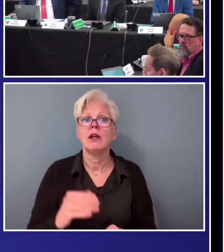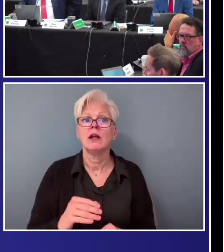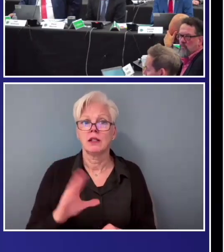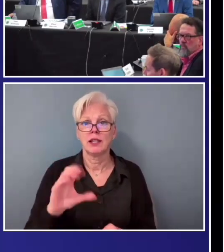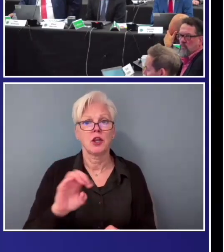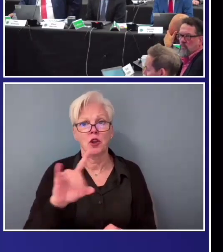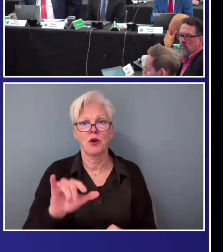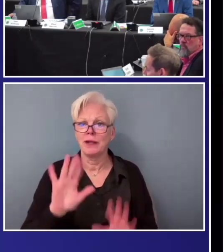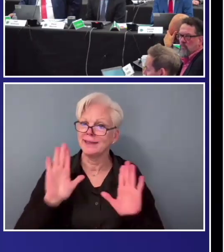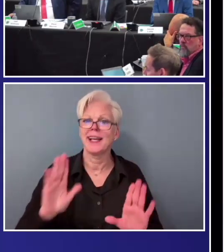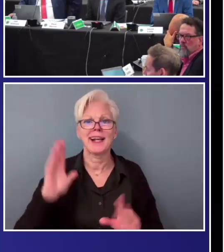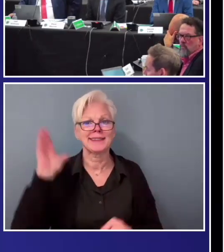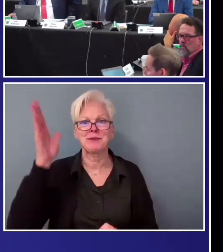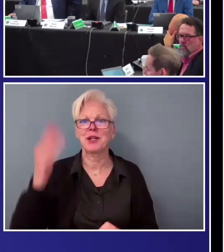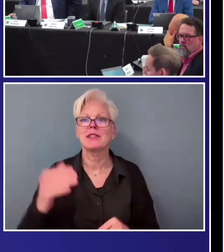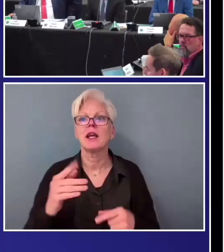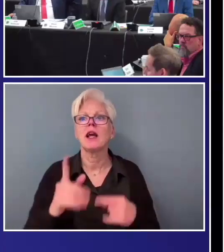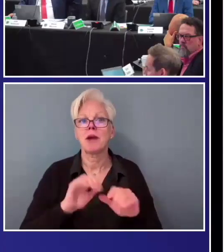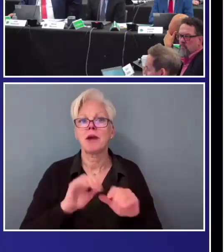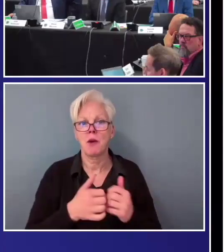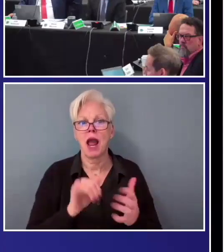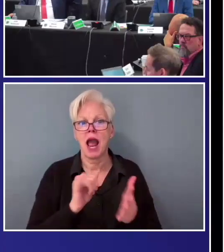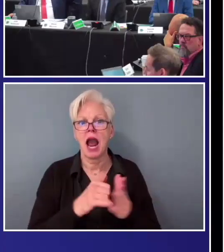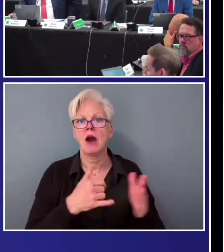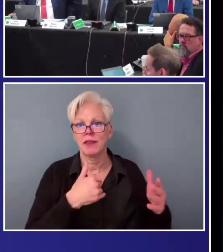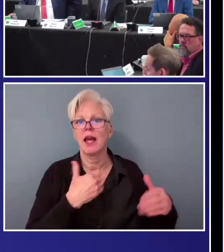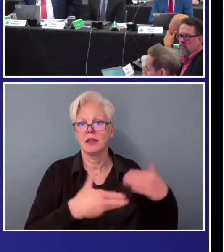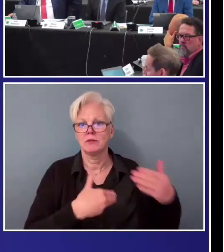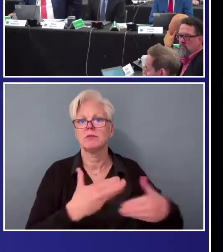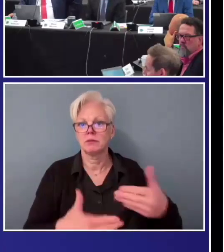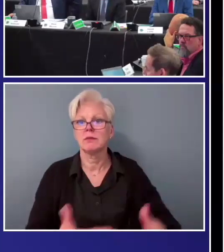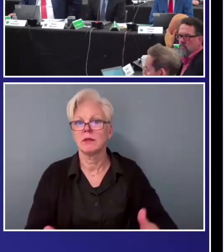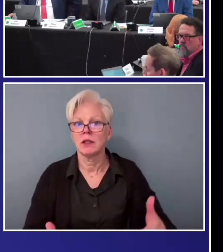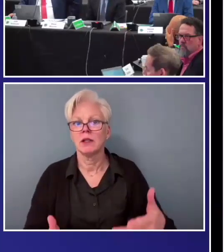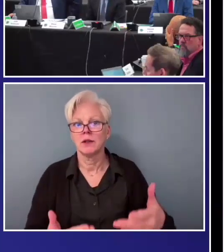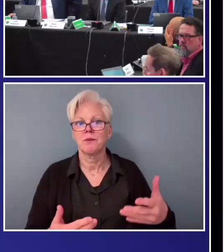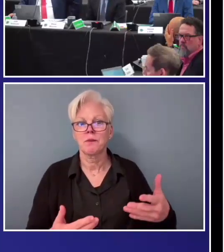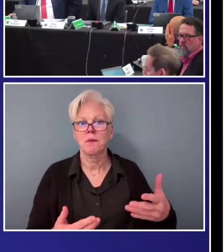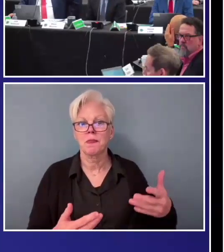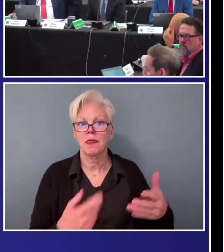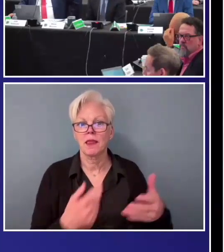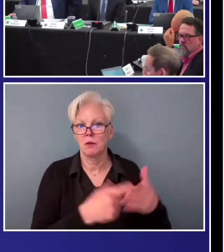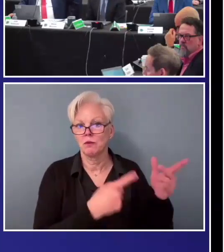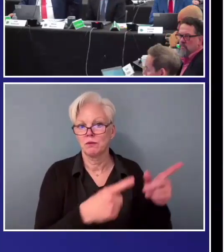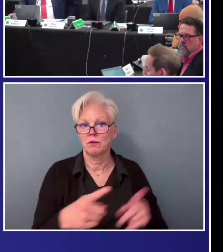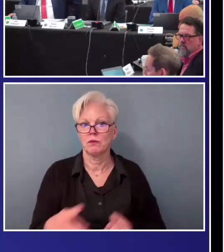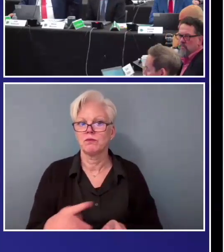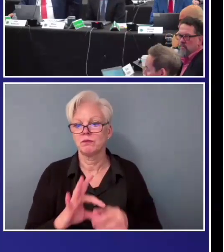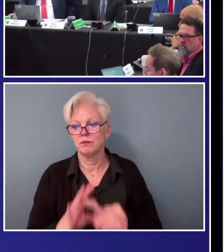Cody, how this plays out in terms of which,